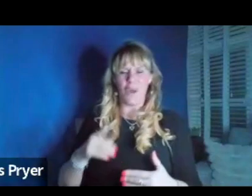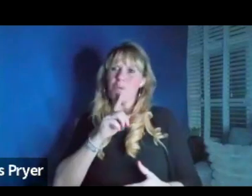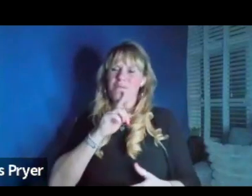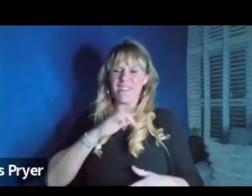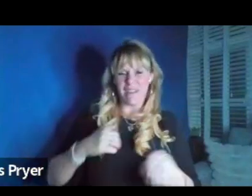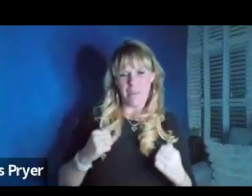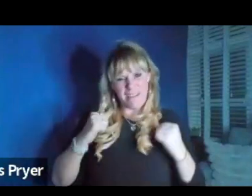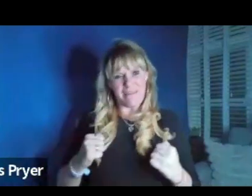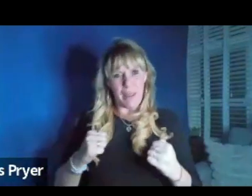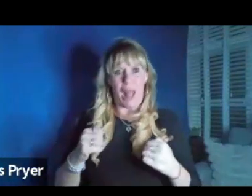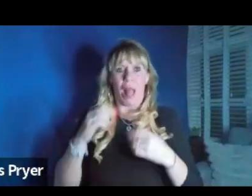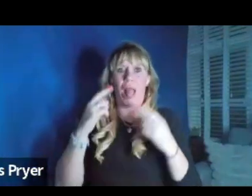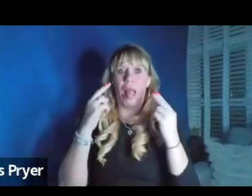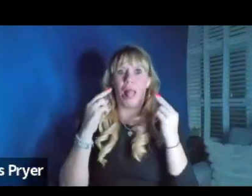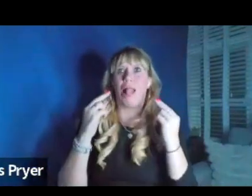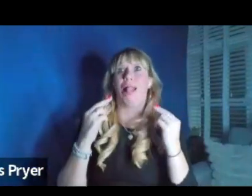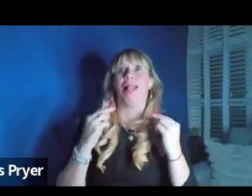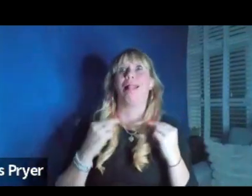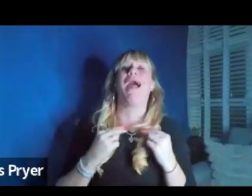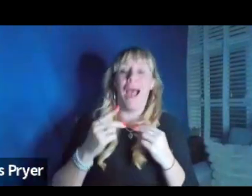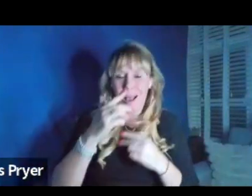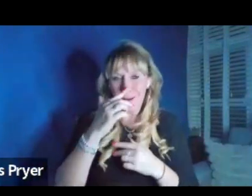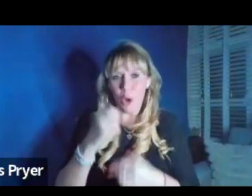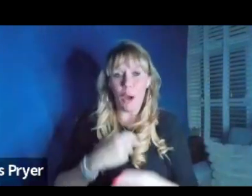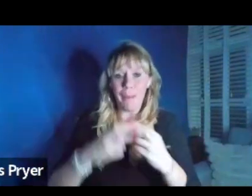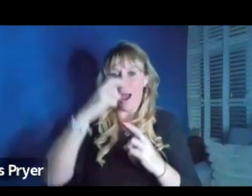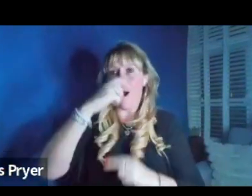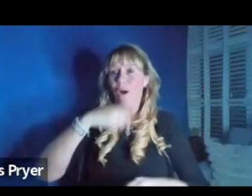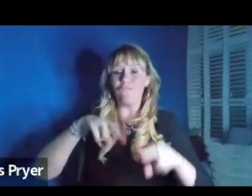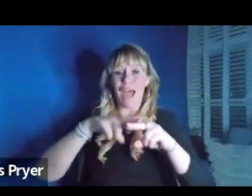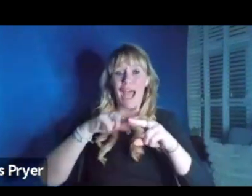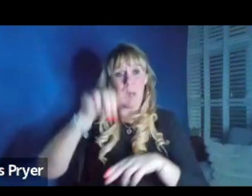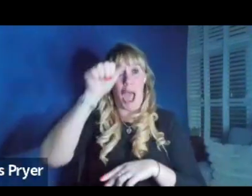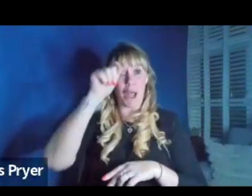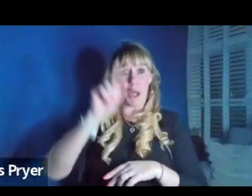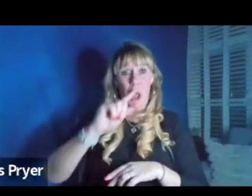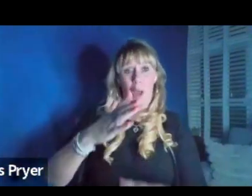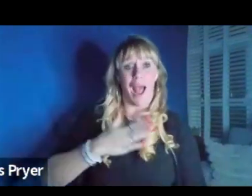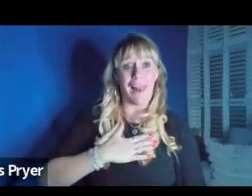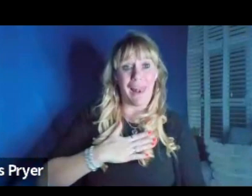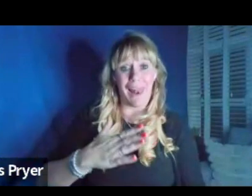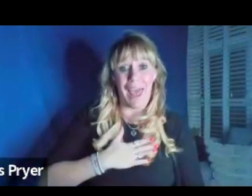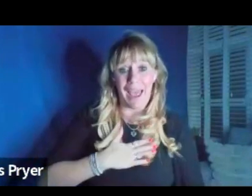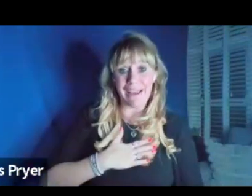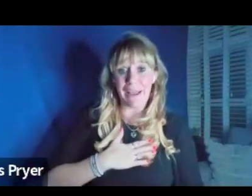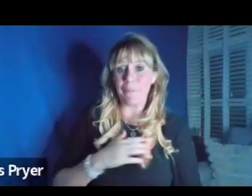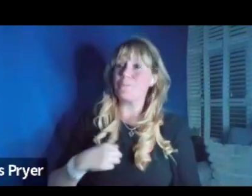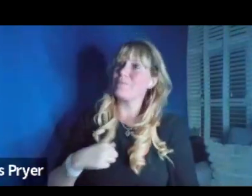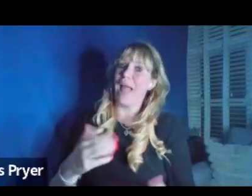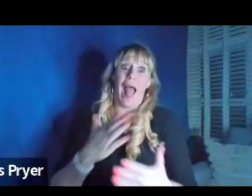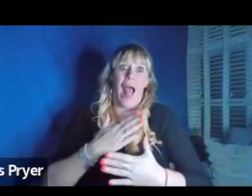Call me old fashioned but I know what I like I like a dyke to be a dyke